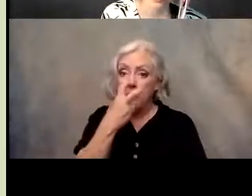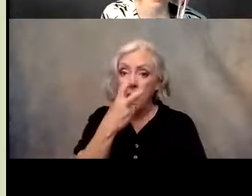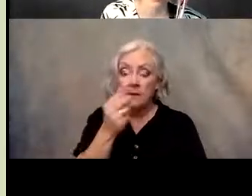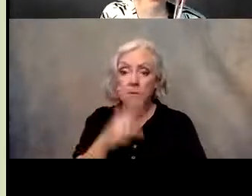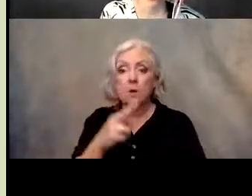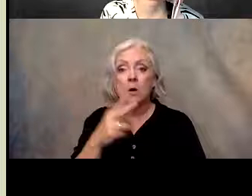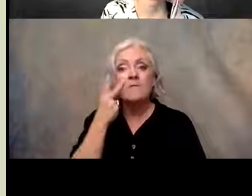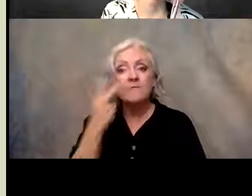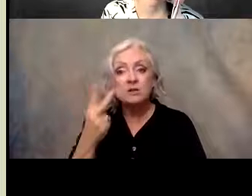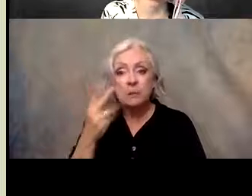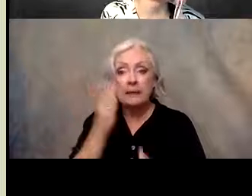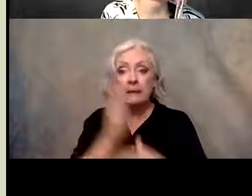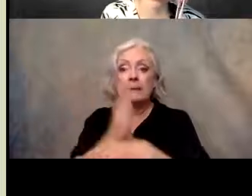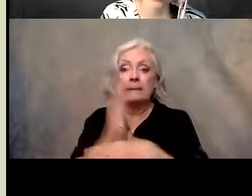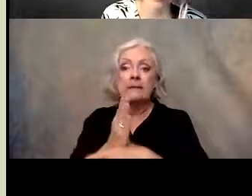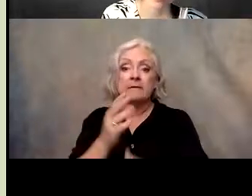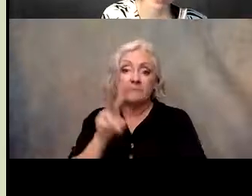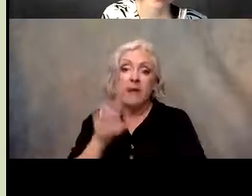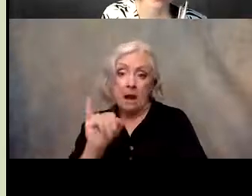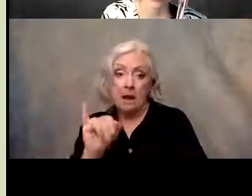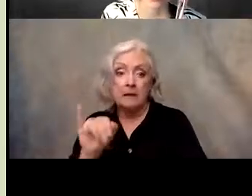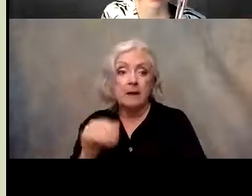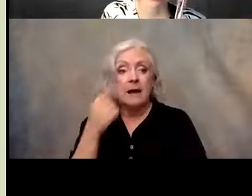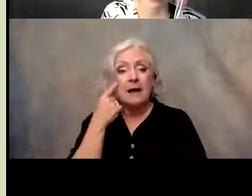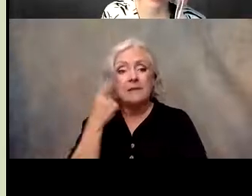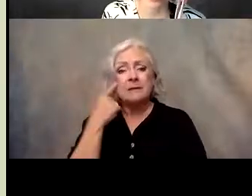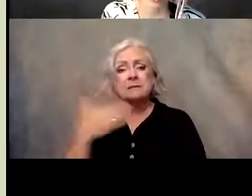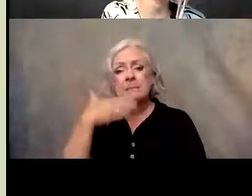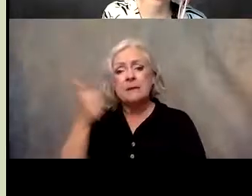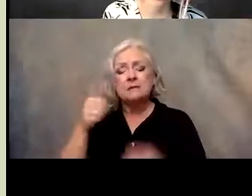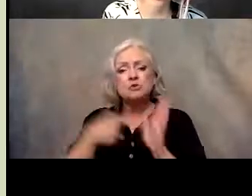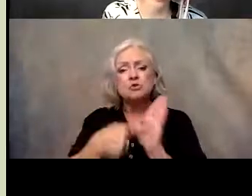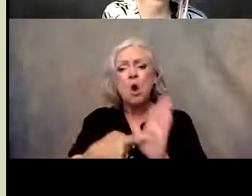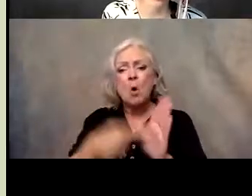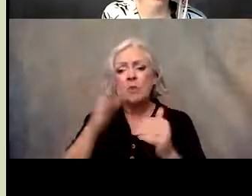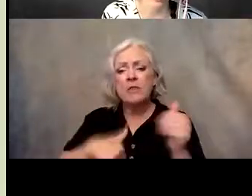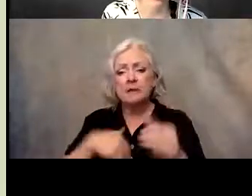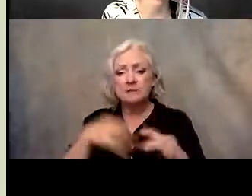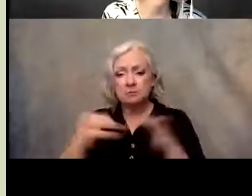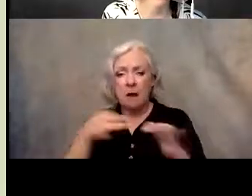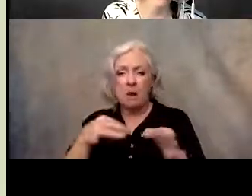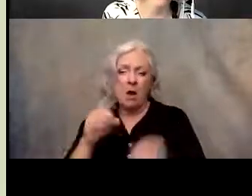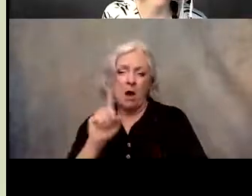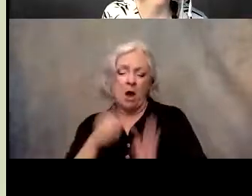This is one where I feel like it's also best shown rather than described. So we'll watch a brief clip.